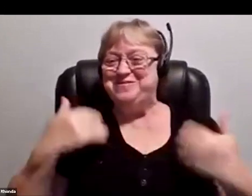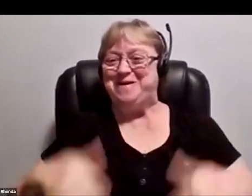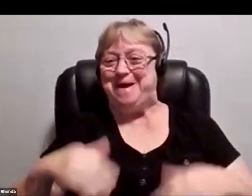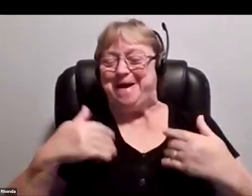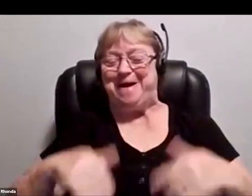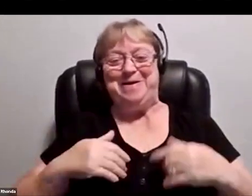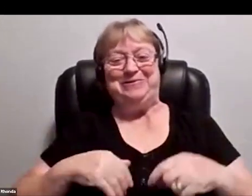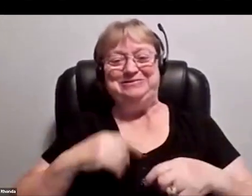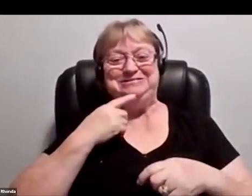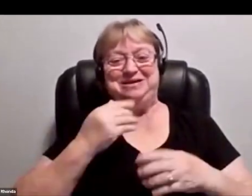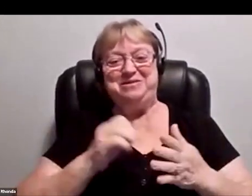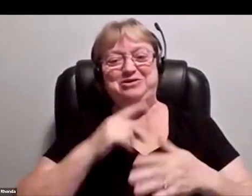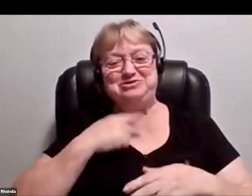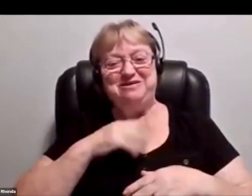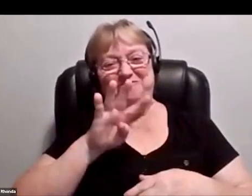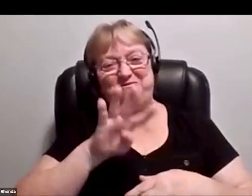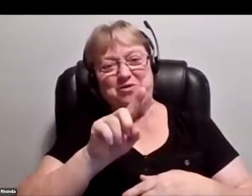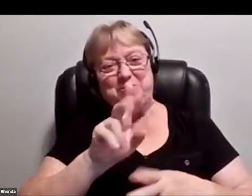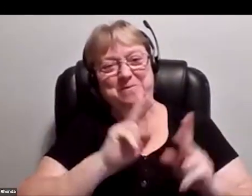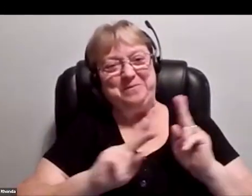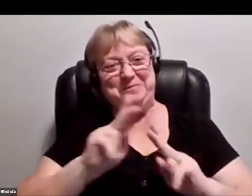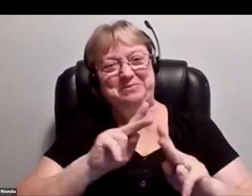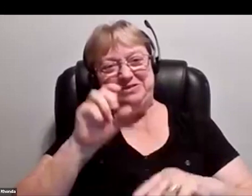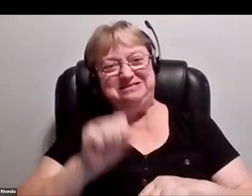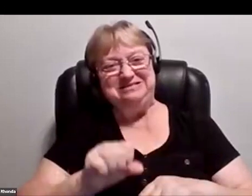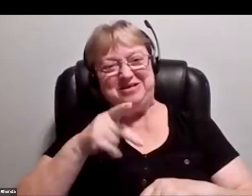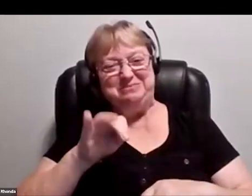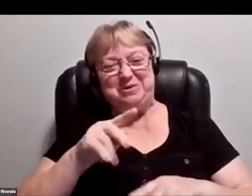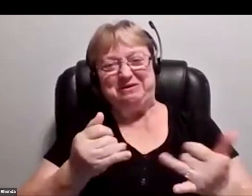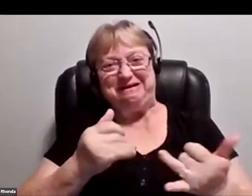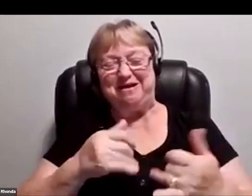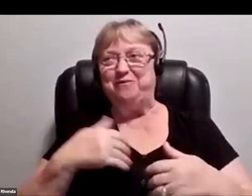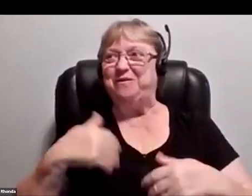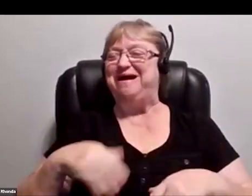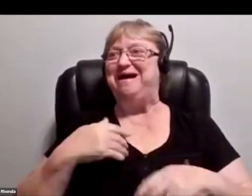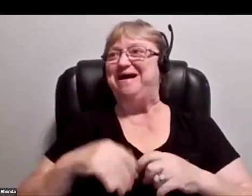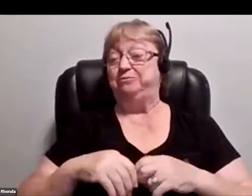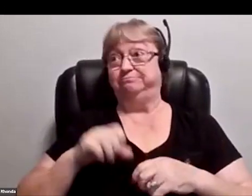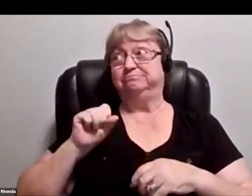you said there are 41 people at the South Pole right now? Yes, that's correct. -We have a large portion